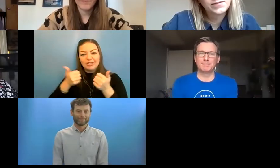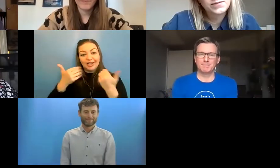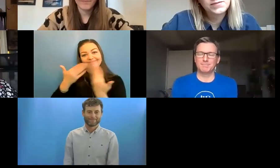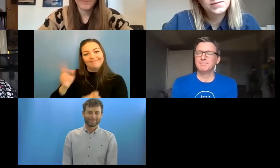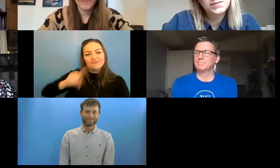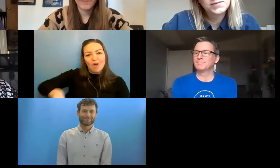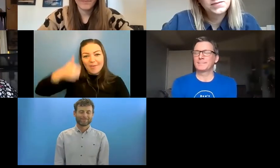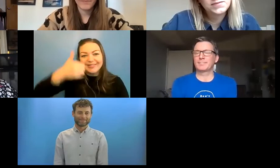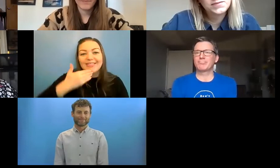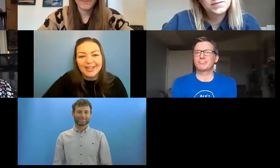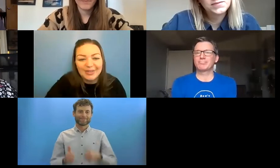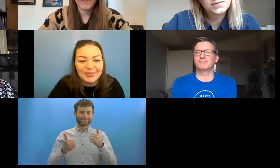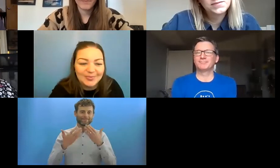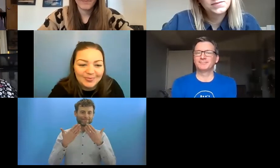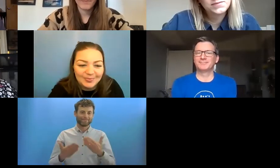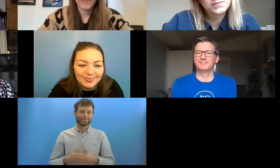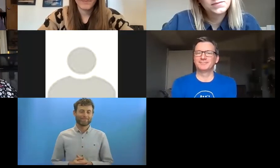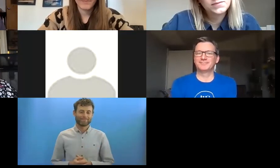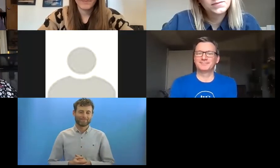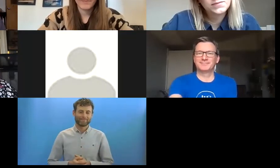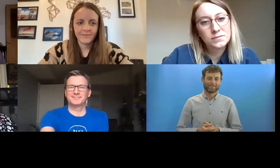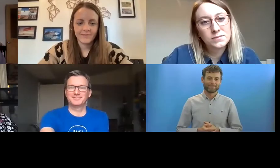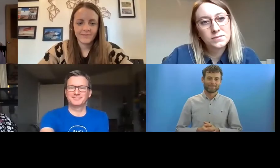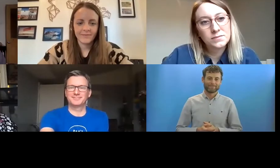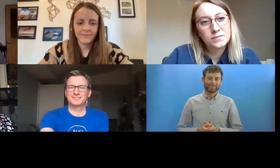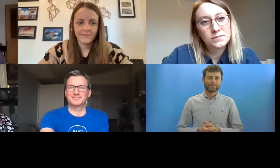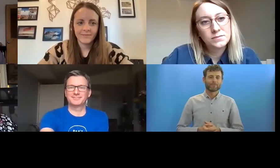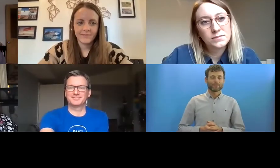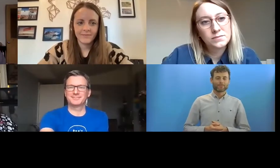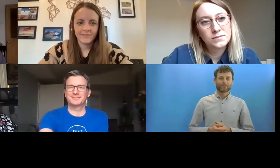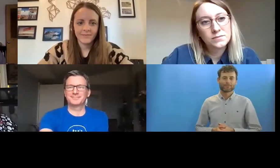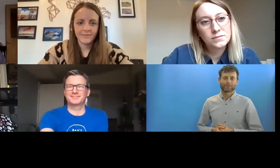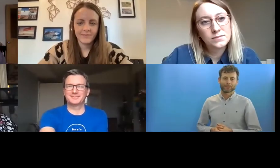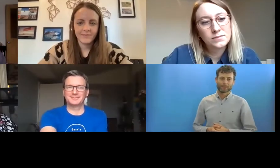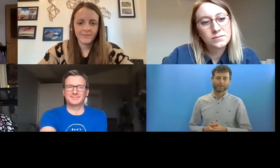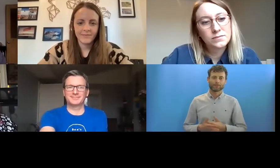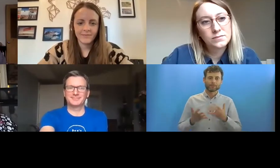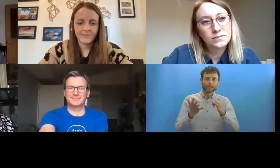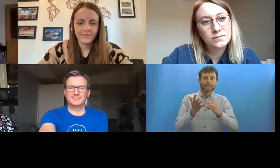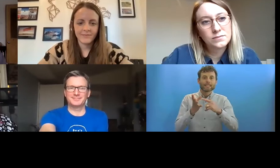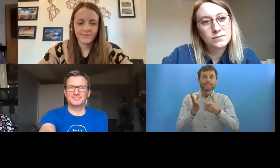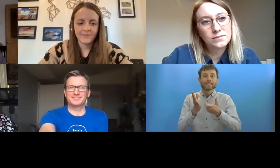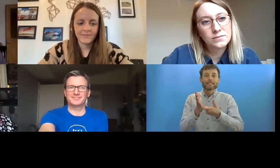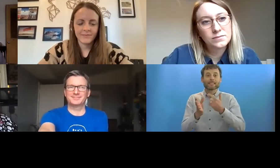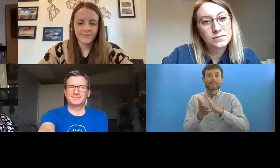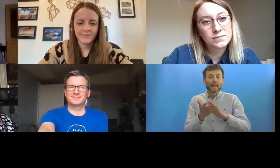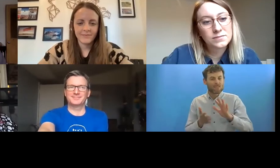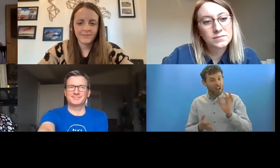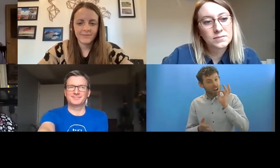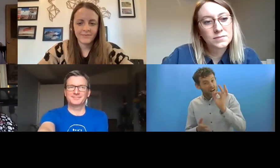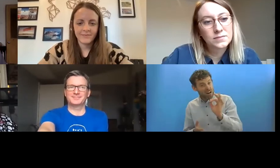I just want to take a moment to let Rachael and Rob swap. Thanks guys.